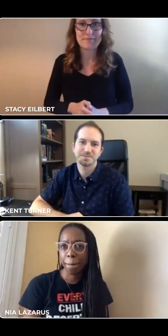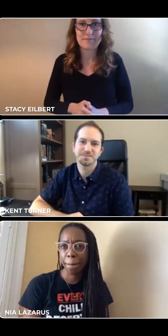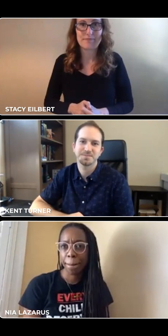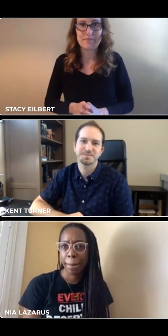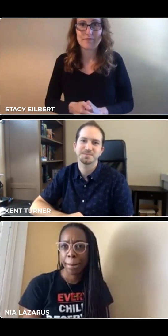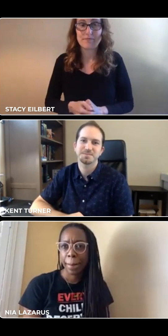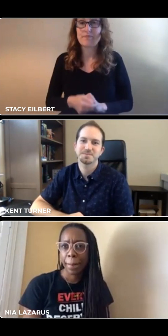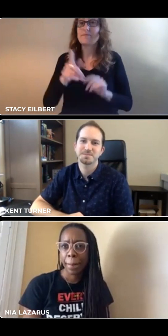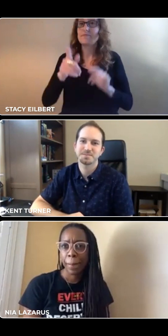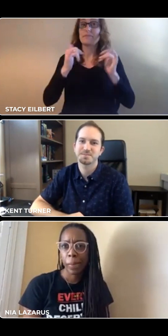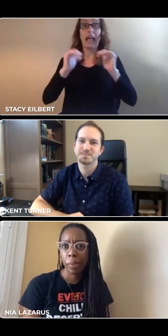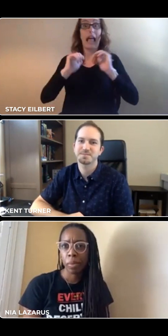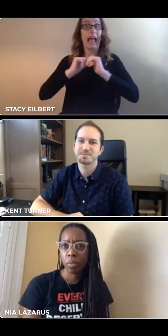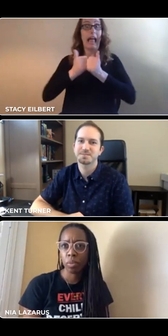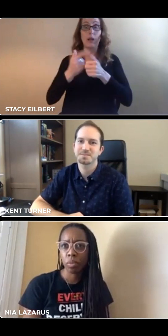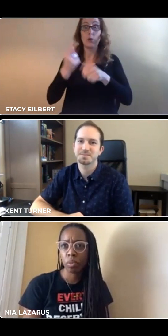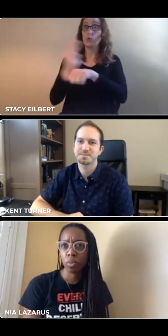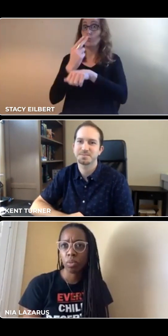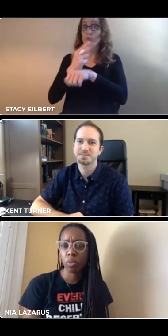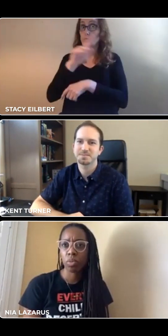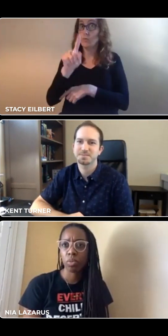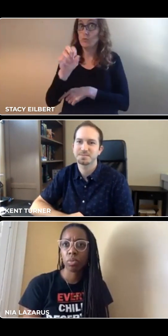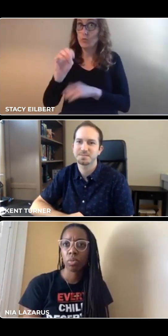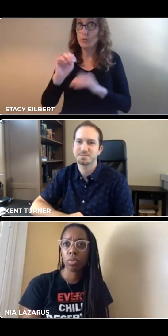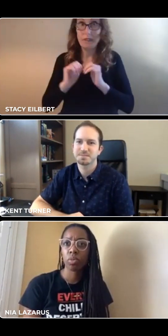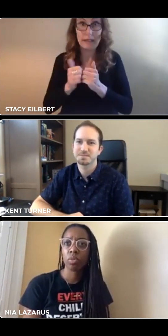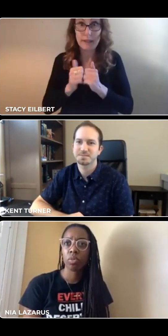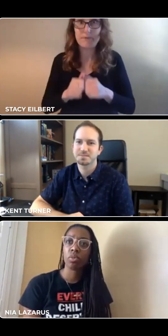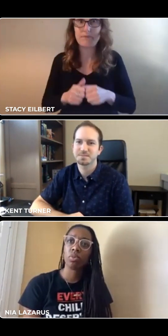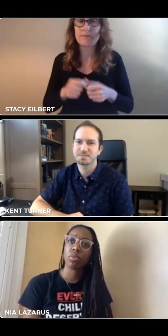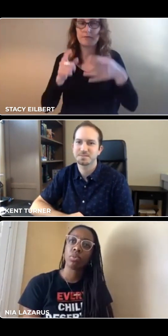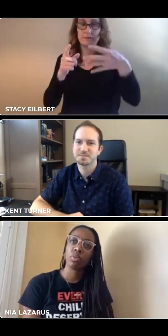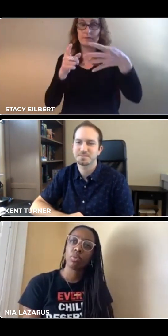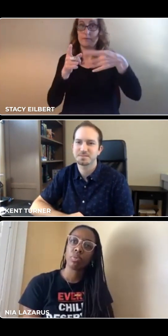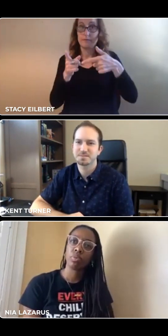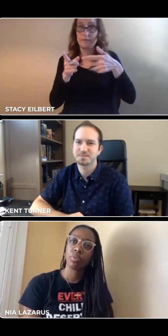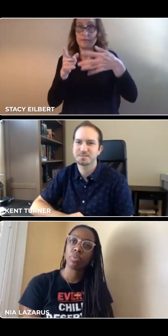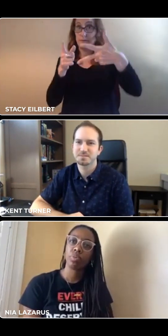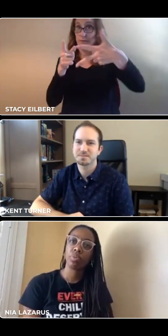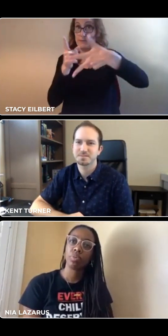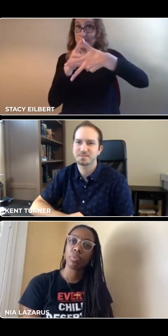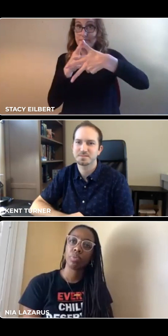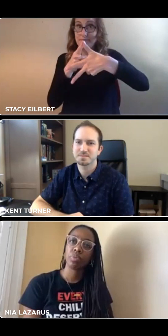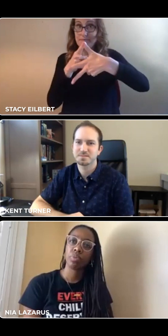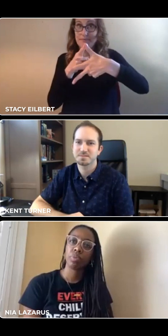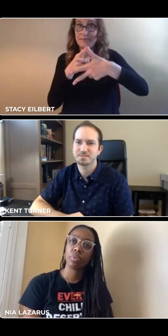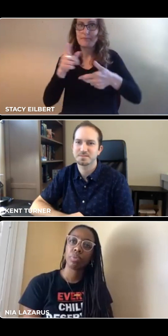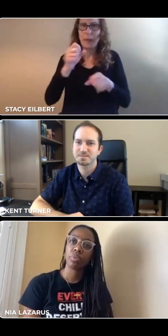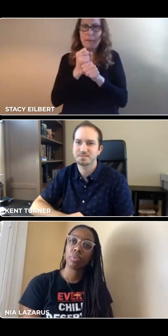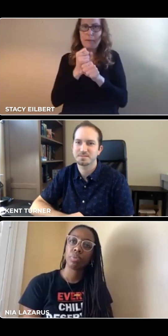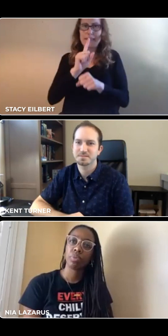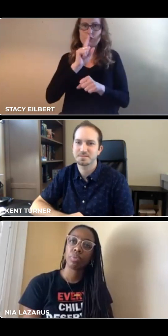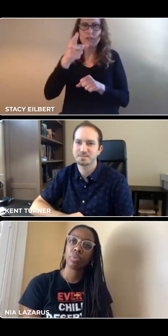the tech team who's behind the scenes.